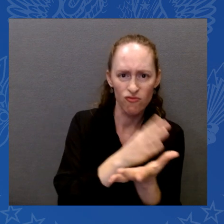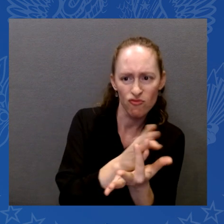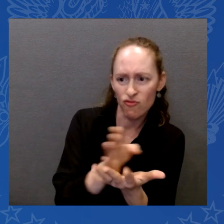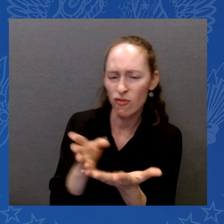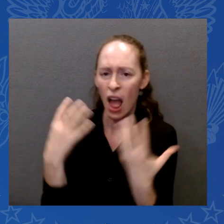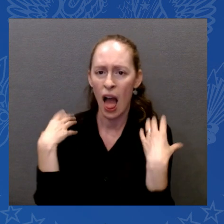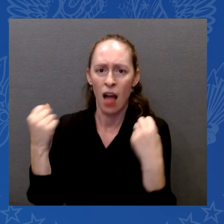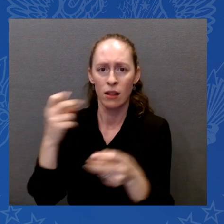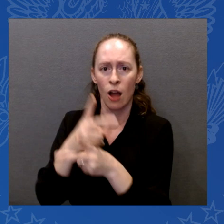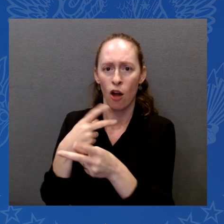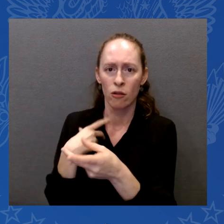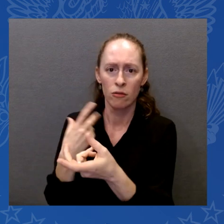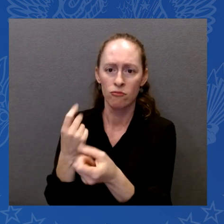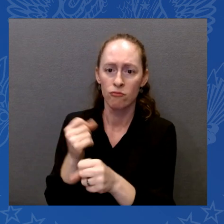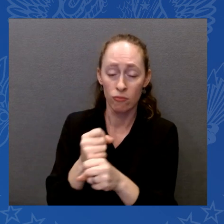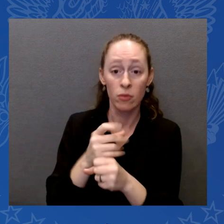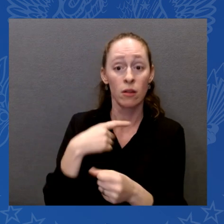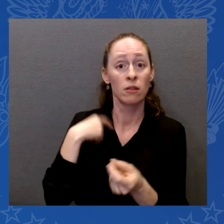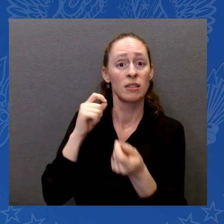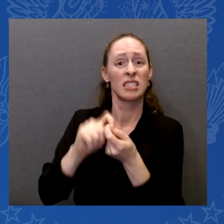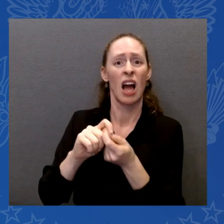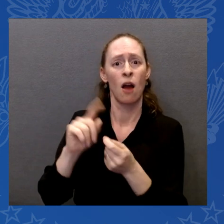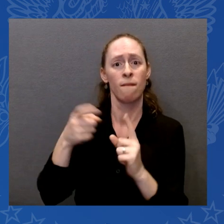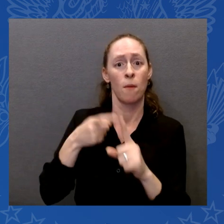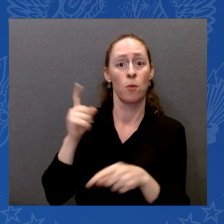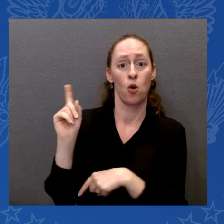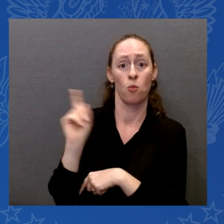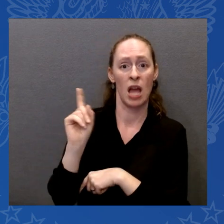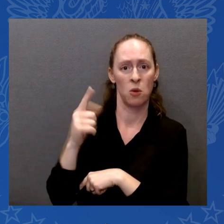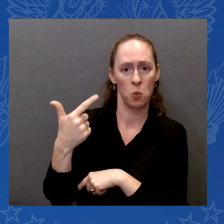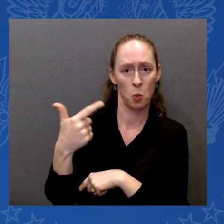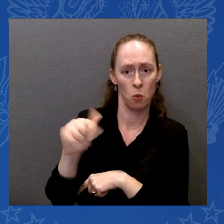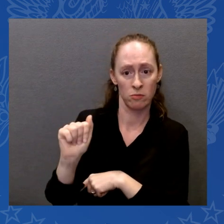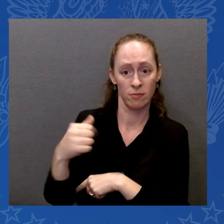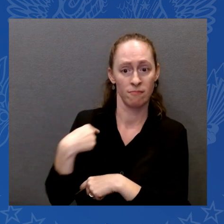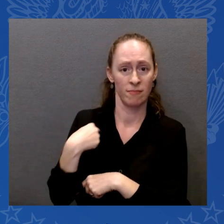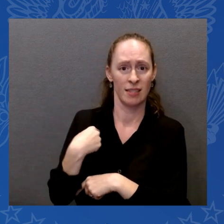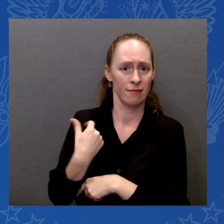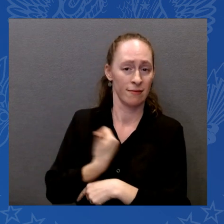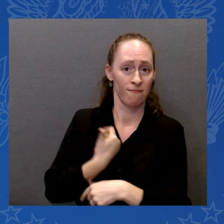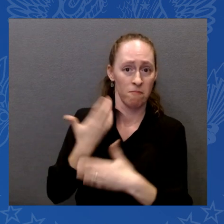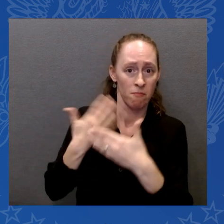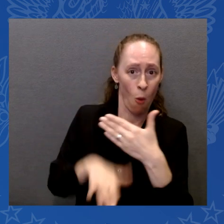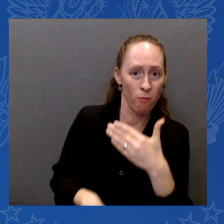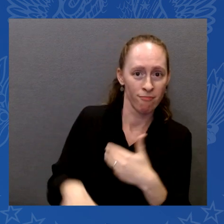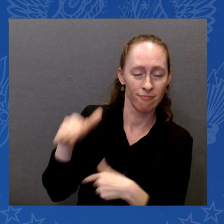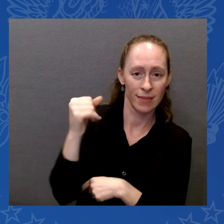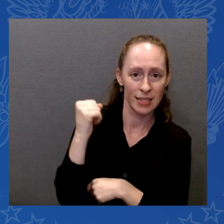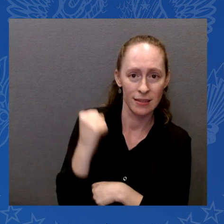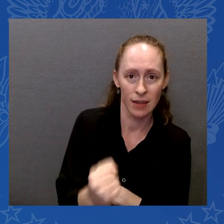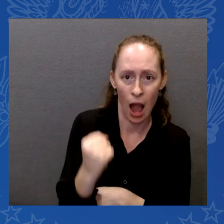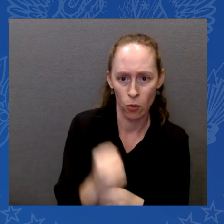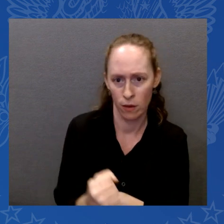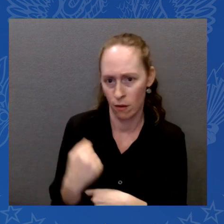I saw firsthand the devastating impacts of restrictions on contraception and abortion care in the lives of real people.